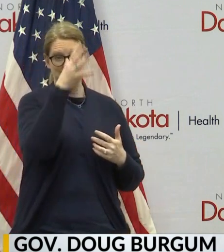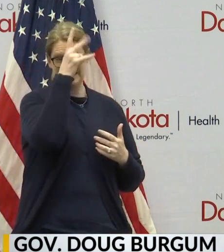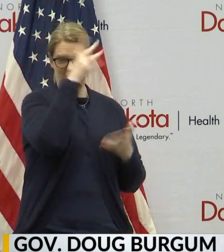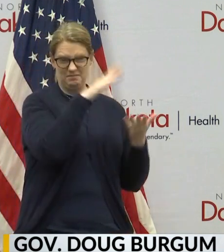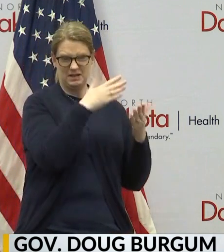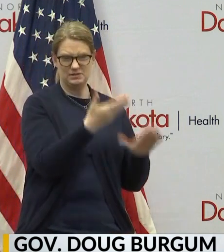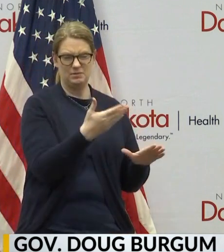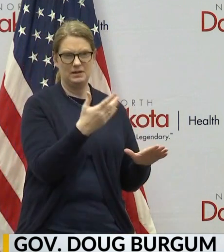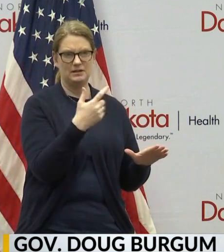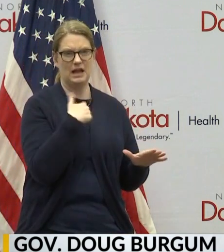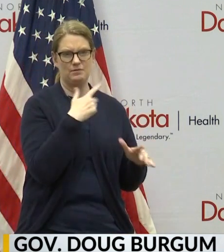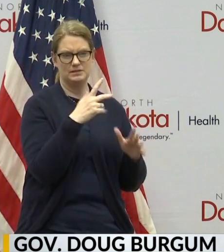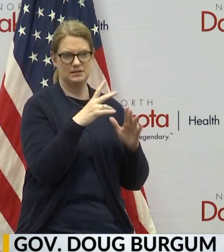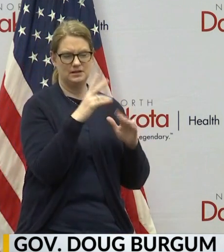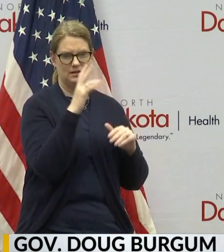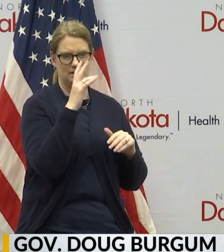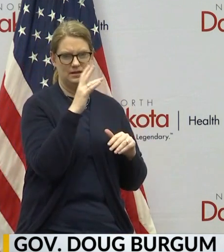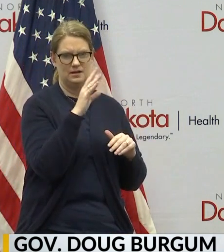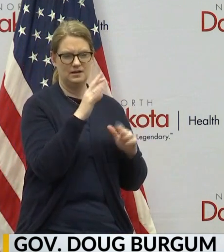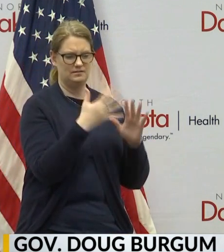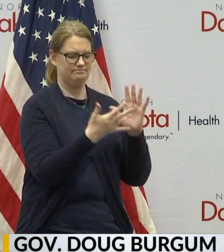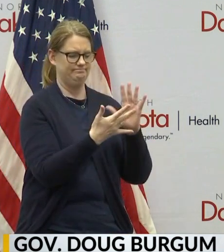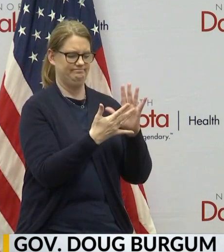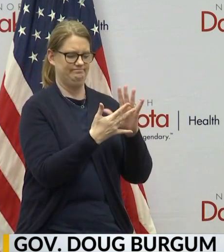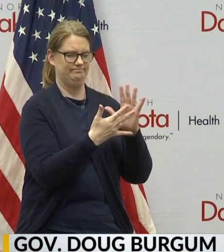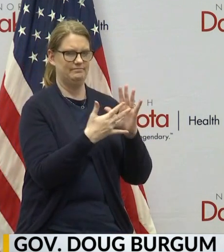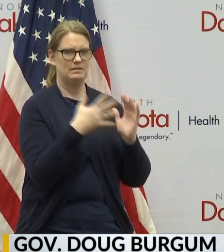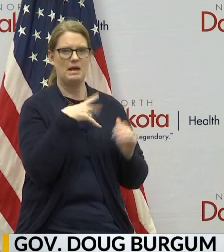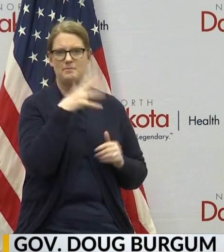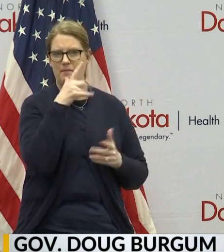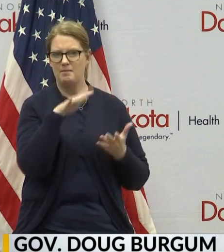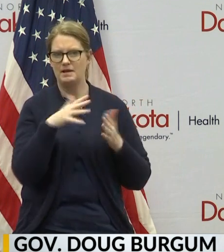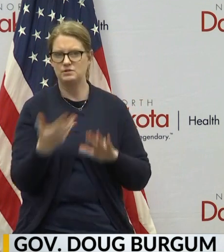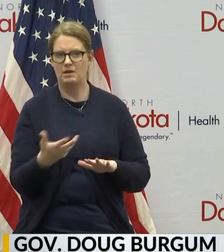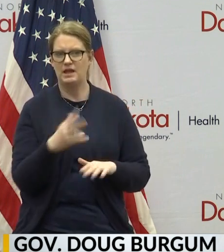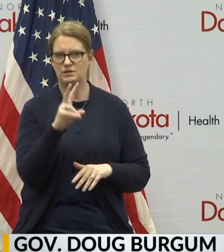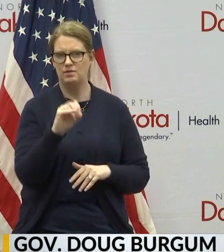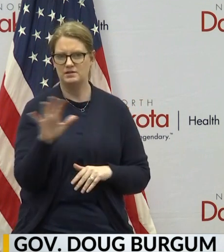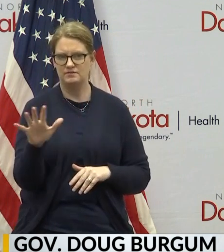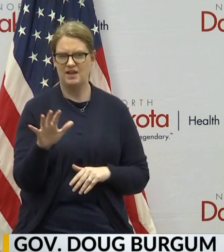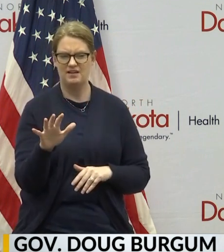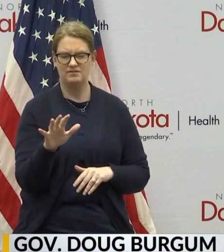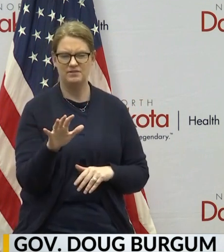SOURCE OF INFECTION WAS UNKNOWN. HAVING LOST BOTH OF MY PARENTS IN MY LIFE, MY DAD WHEN I WAS A